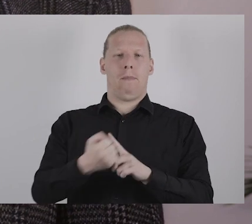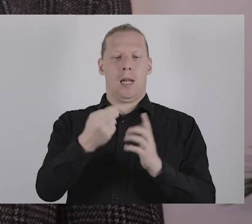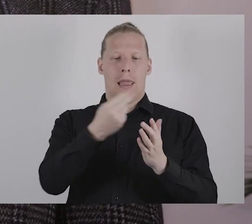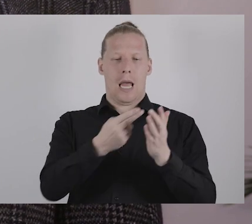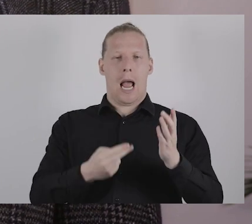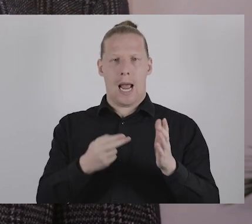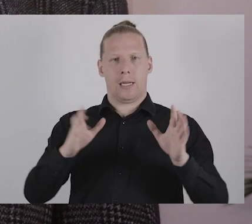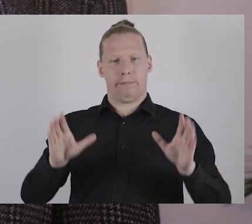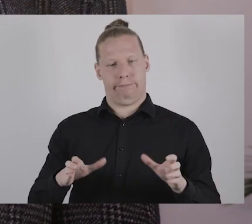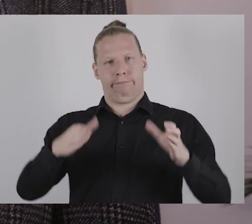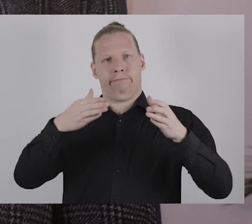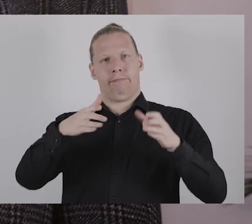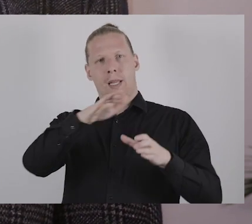(CLEARS THROAT)